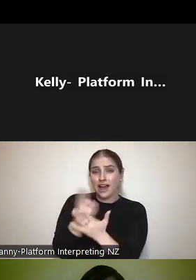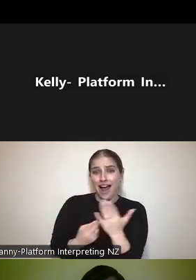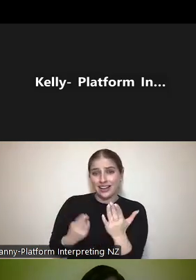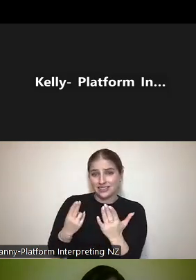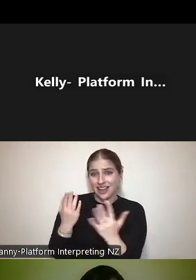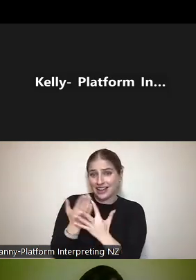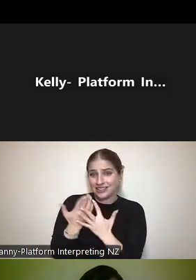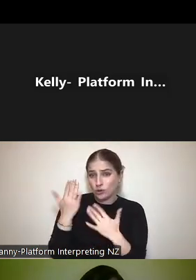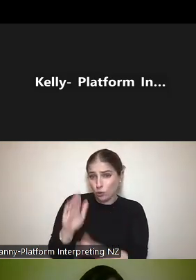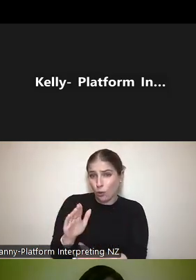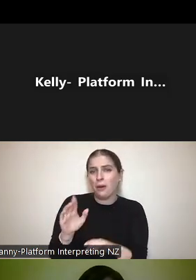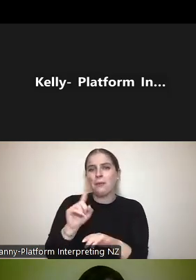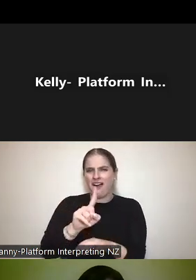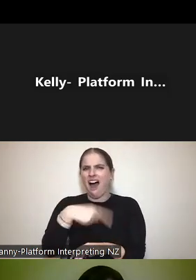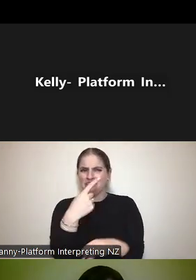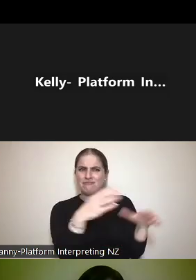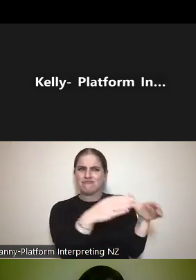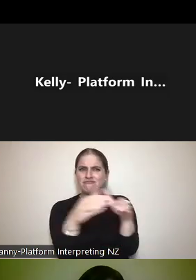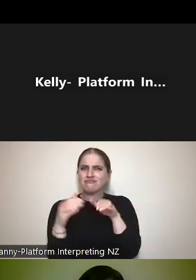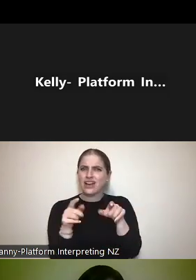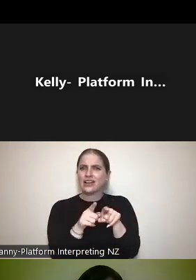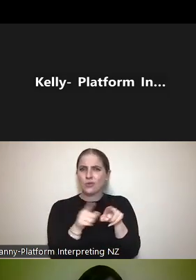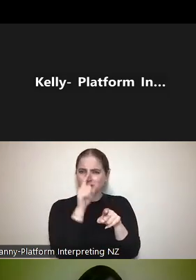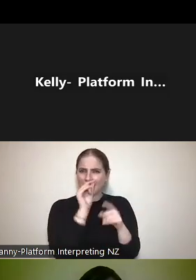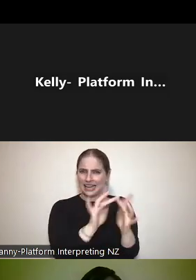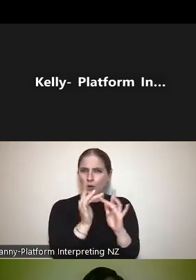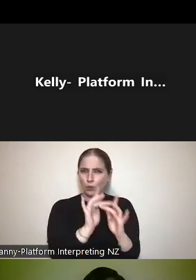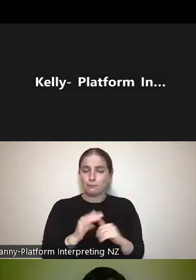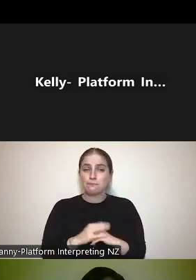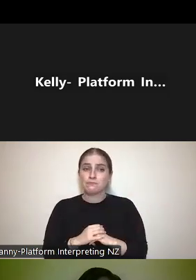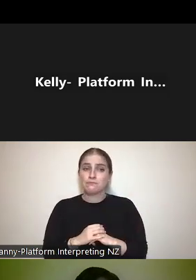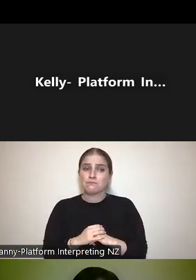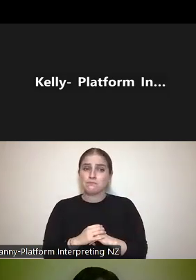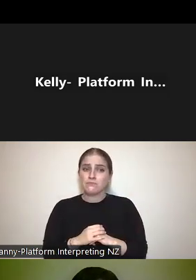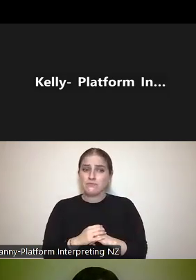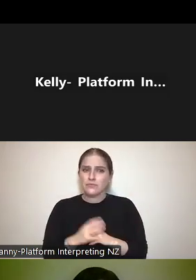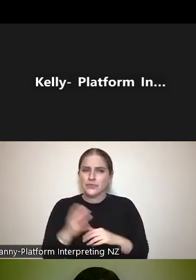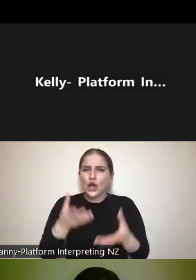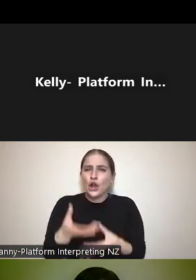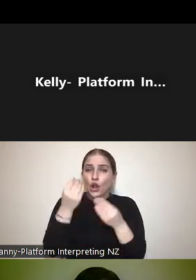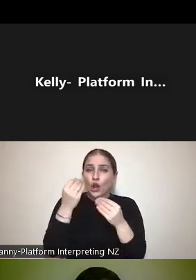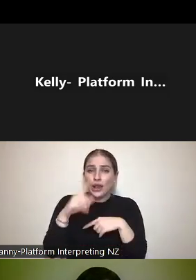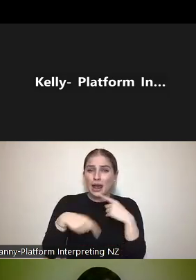Find out how the community shares news. So, you might work only on Instagram.